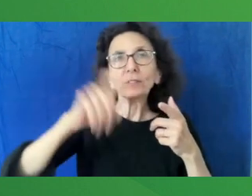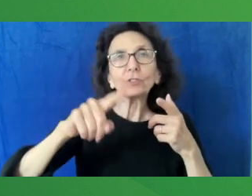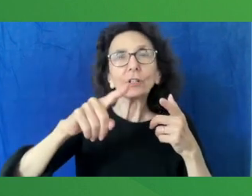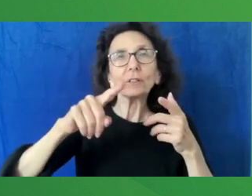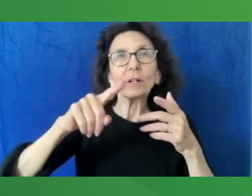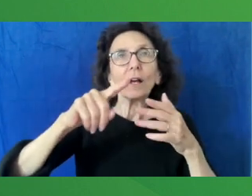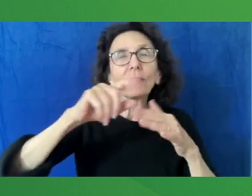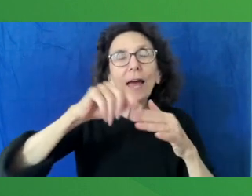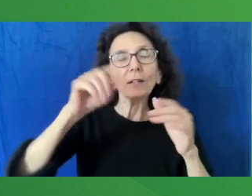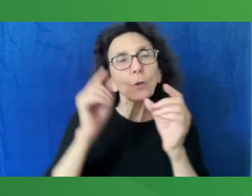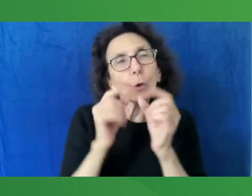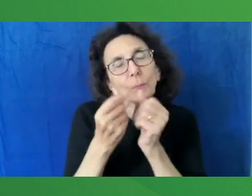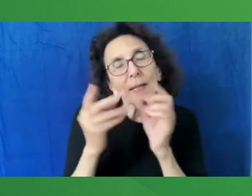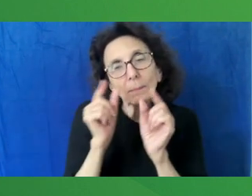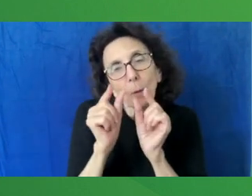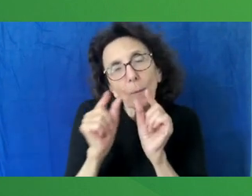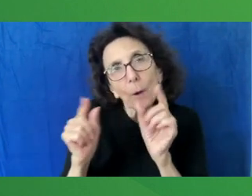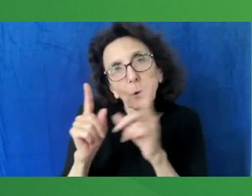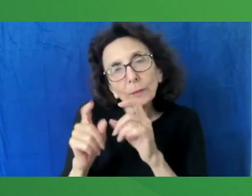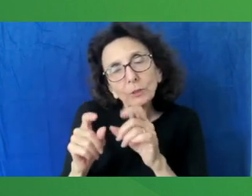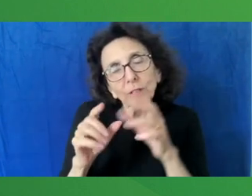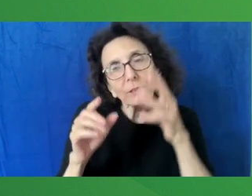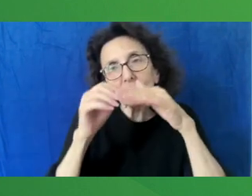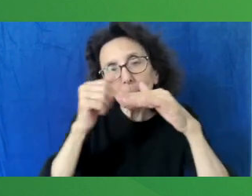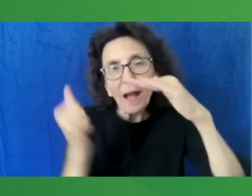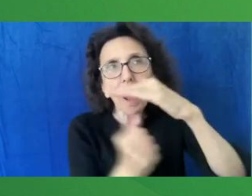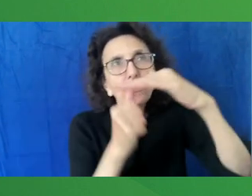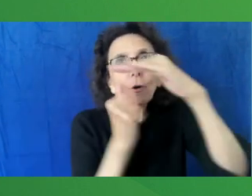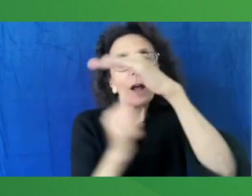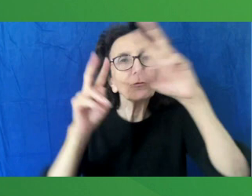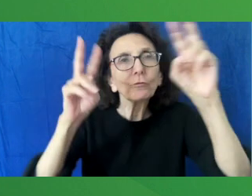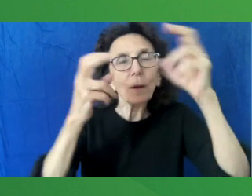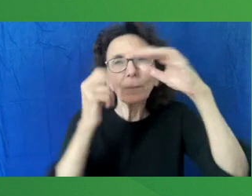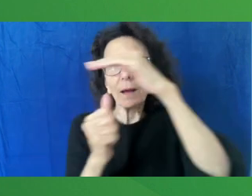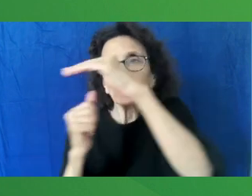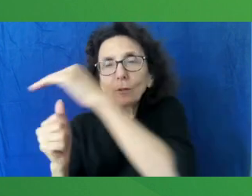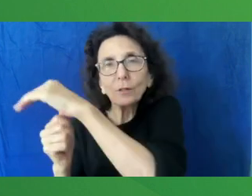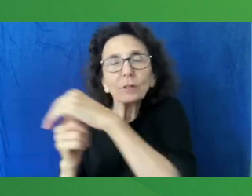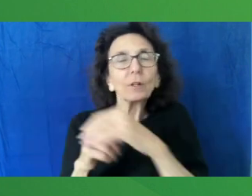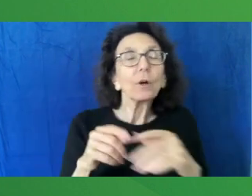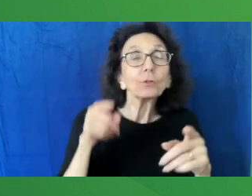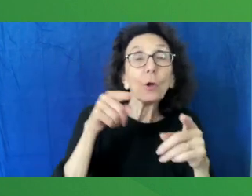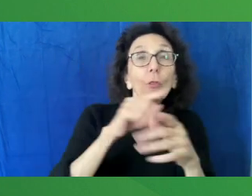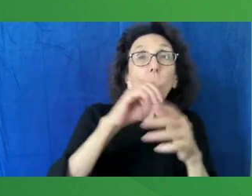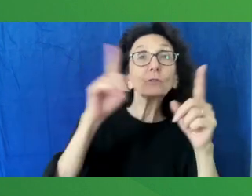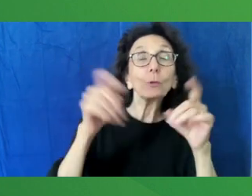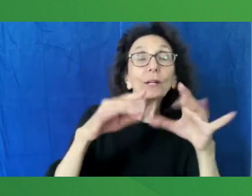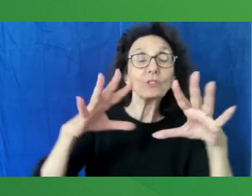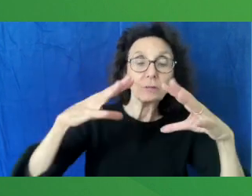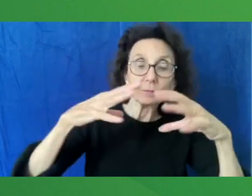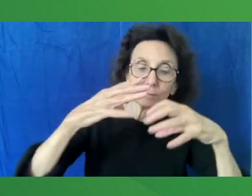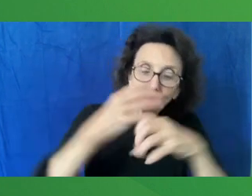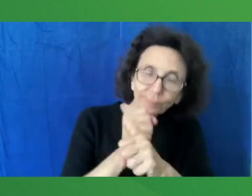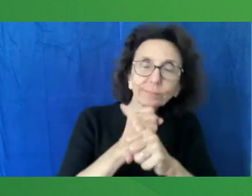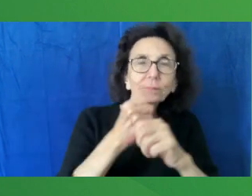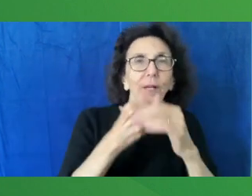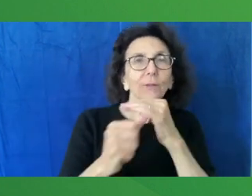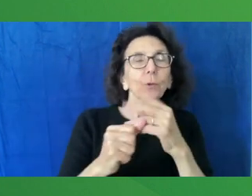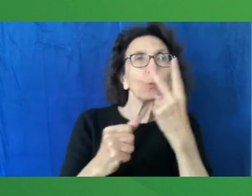Could we sort of summarize these questions into one or two big questions?